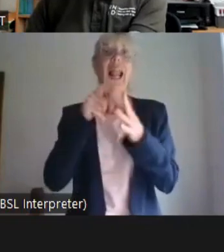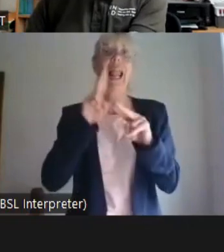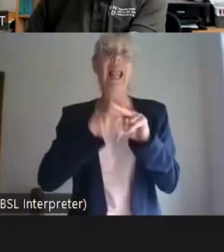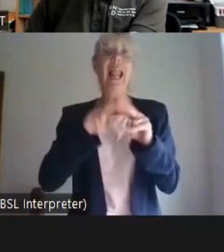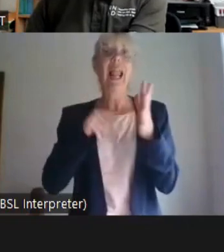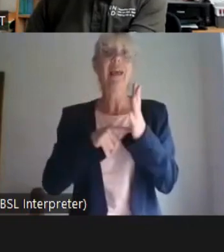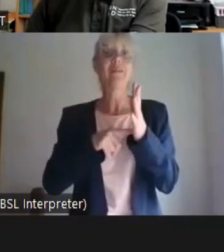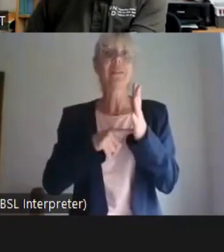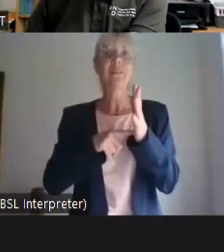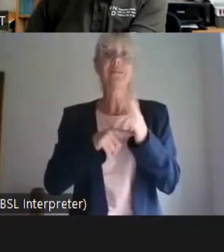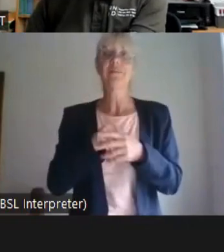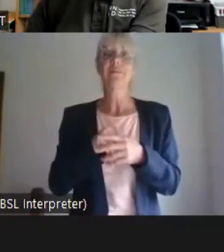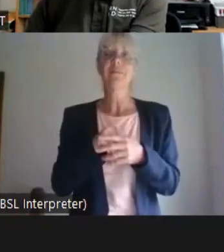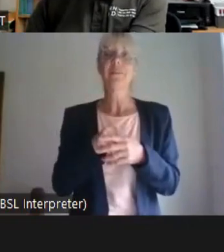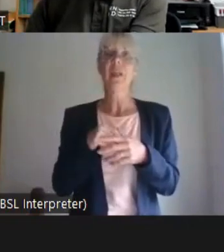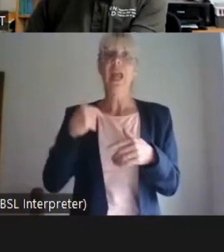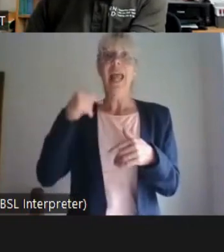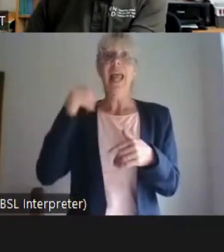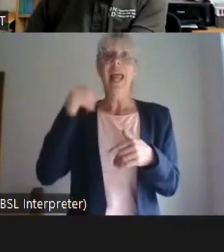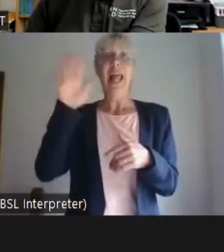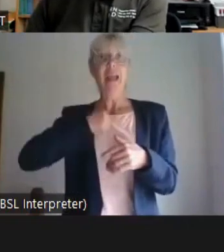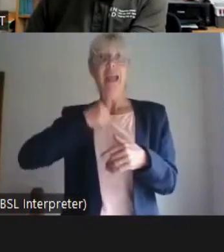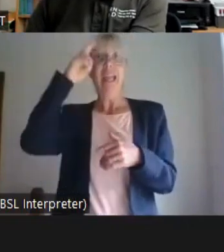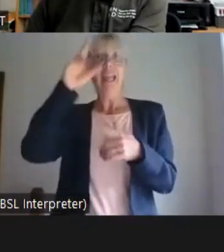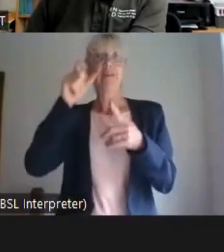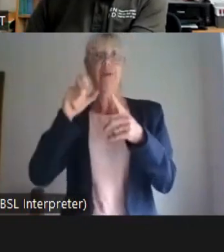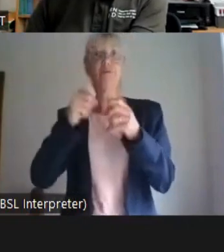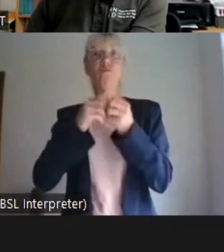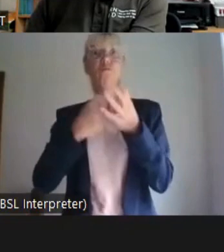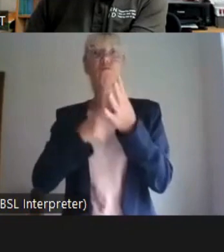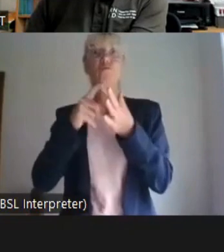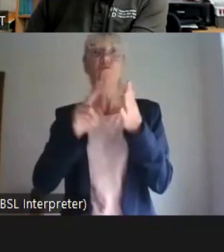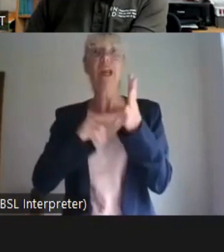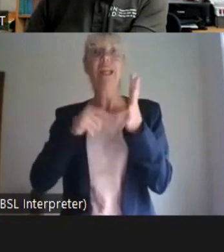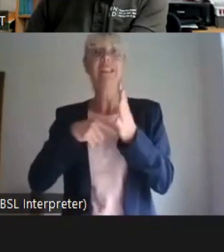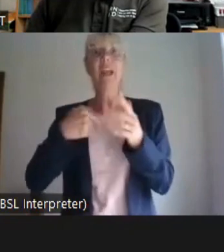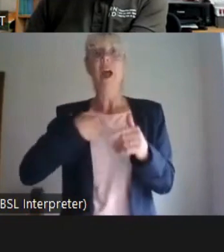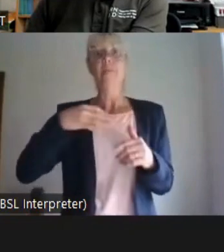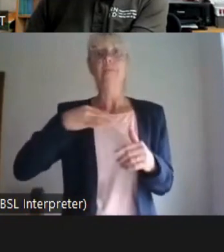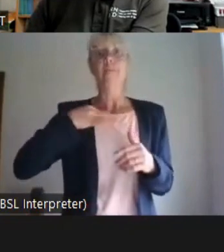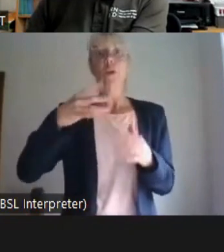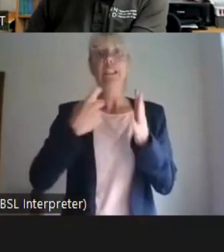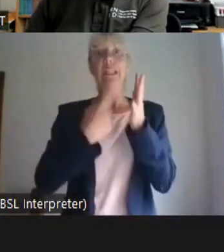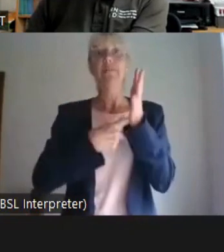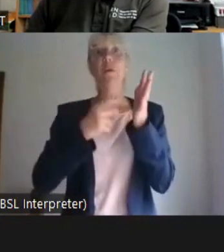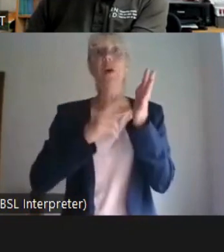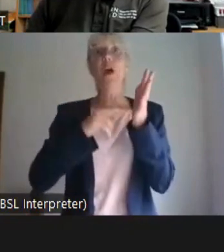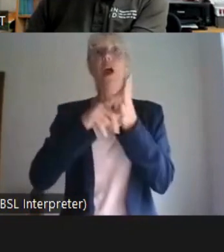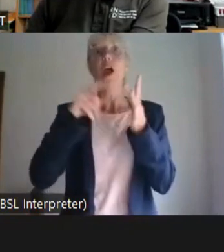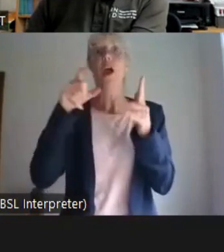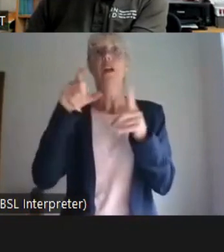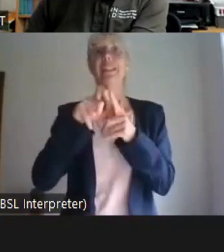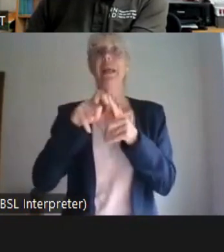hello I'm Brent um I volunteer for the rnid and have done so for about five years